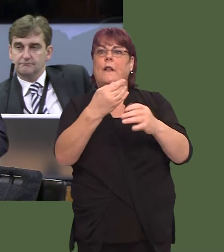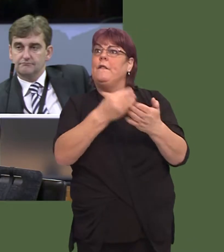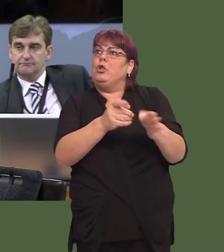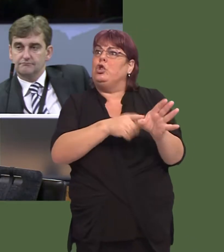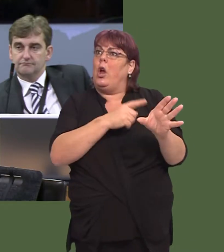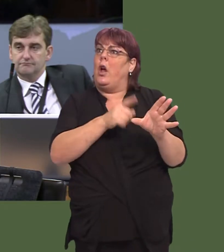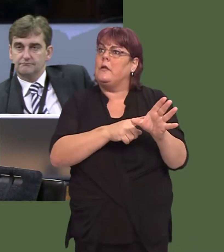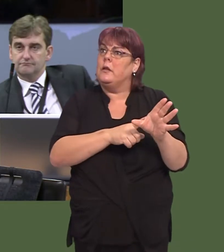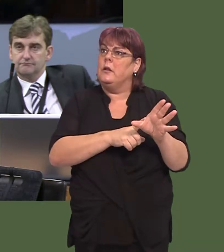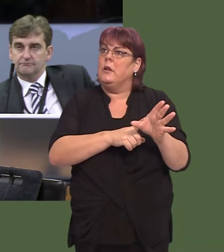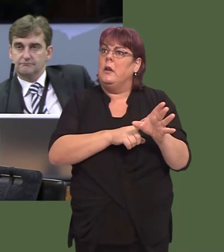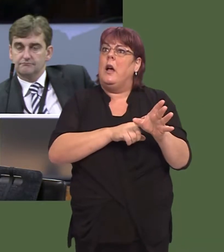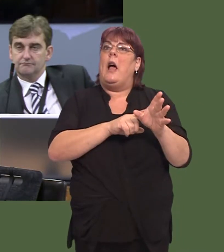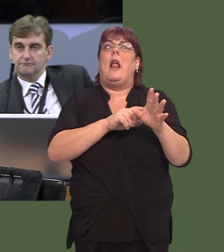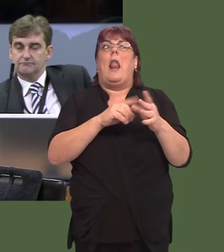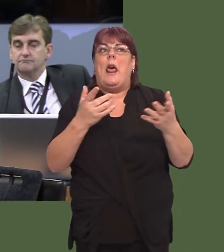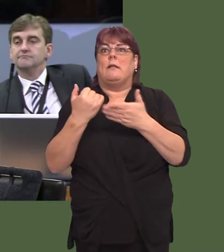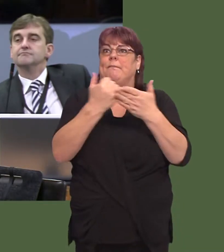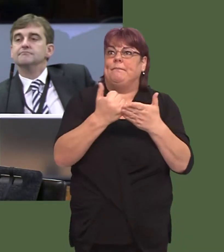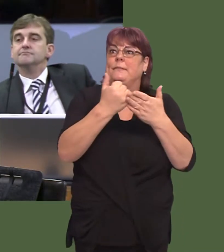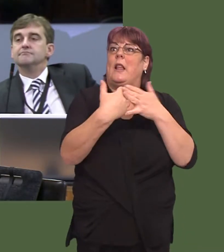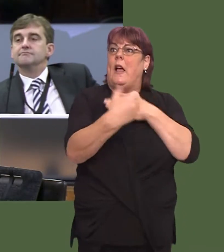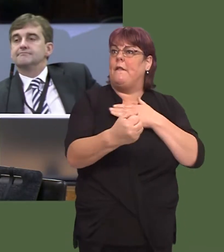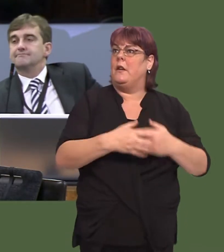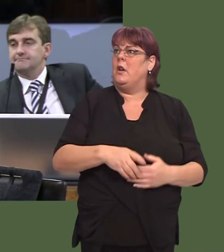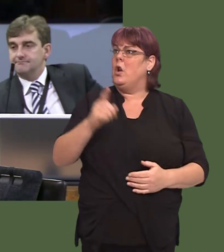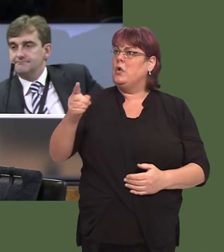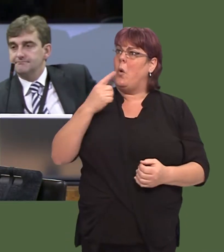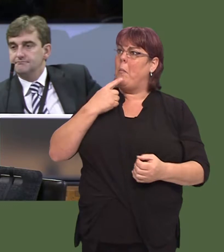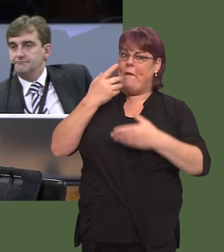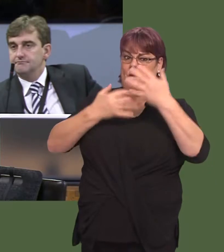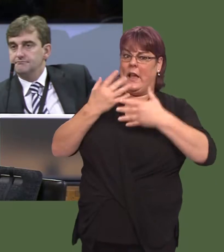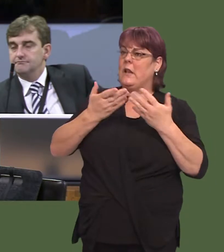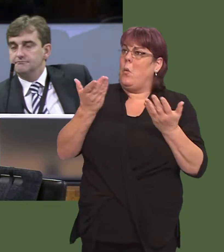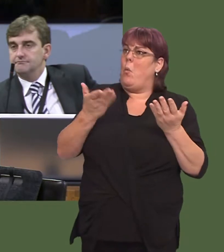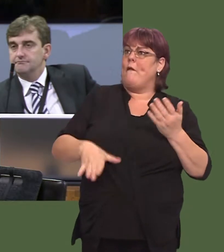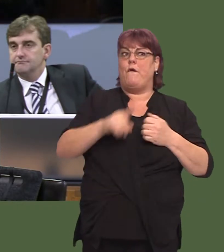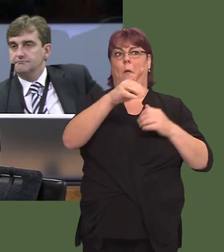So, everything I have quoted to you has come either from the health board or are statistics that have come from your own Government.